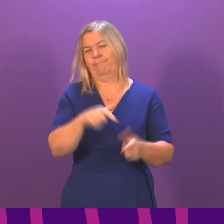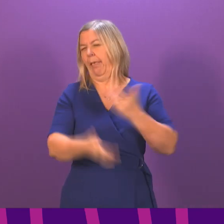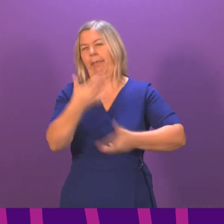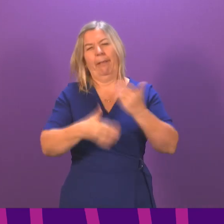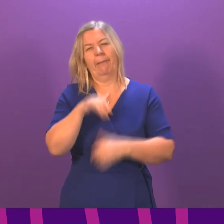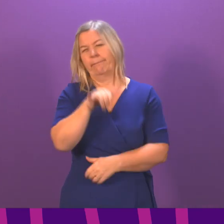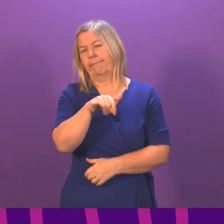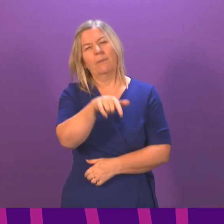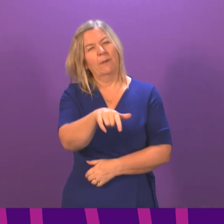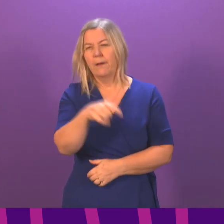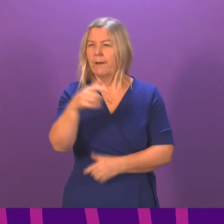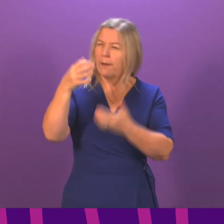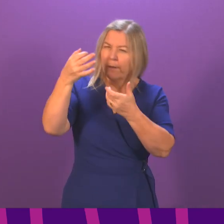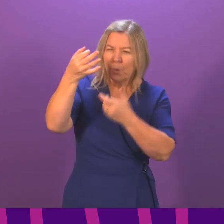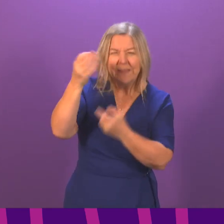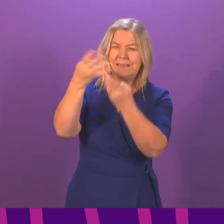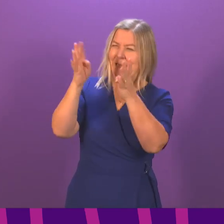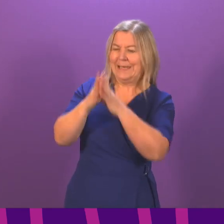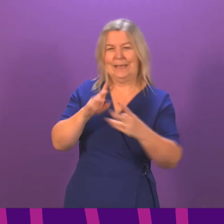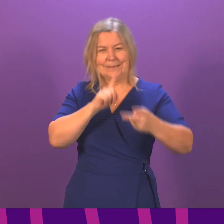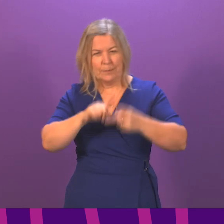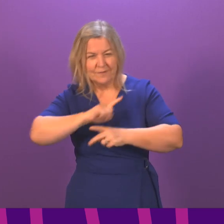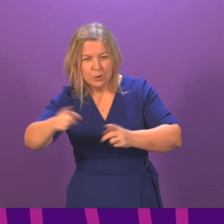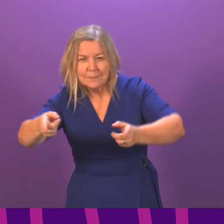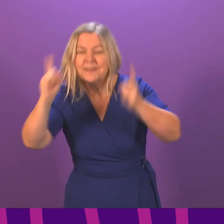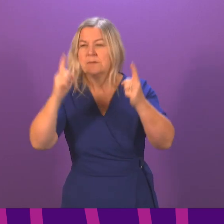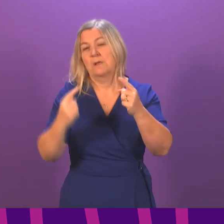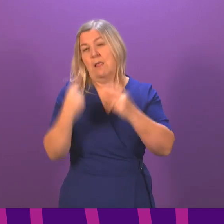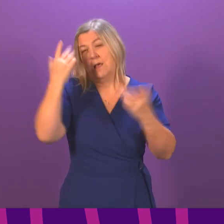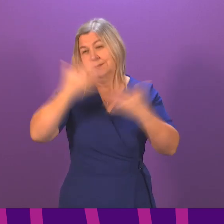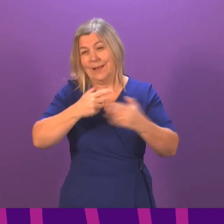with regard to the committee, from the Deputy First Minister in last night’s debate, and